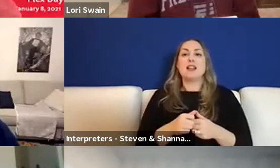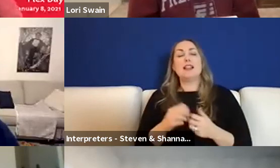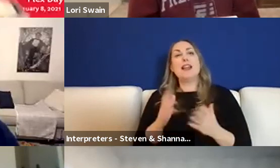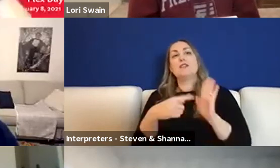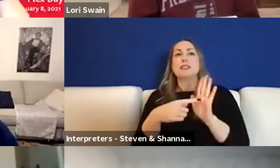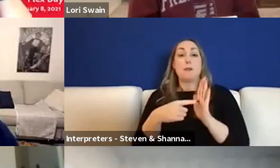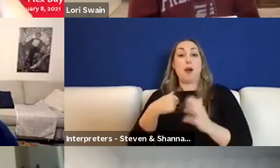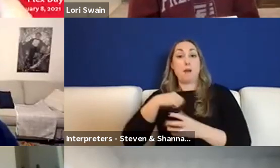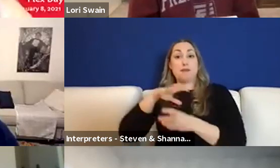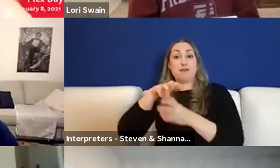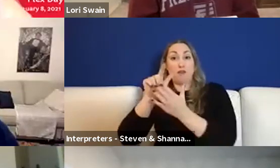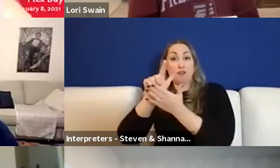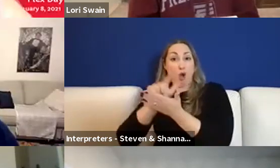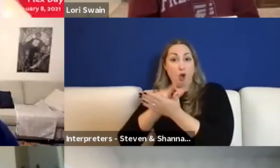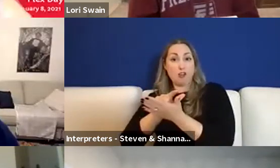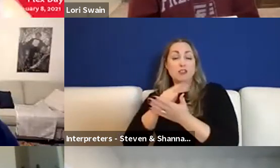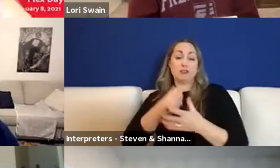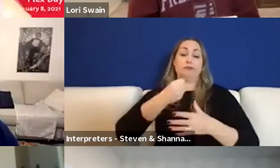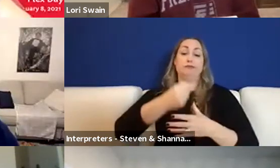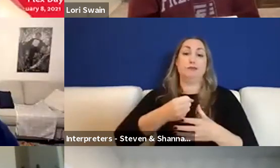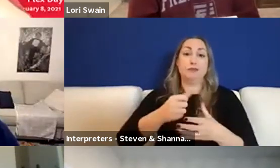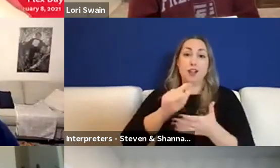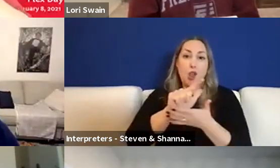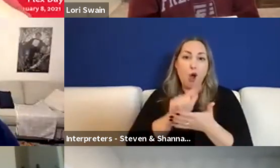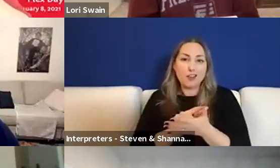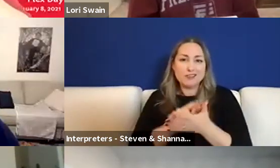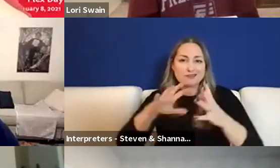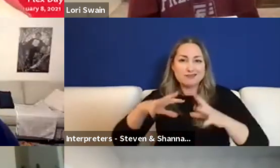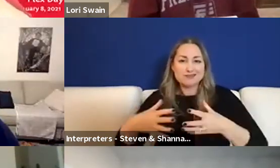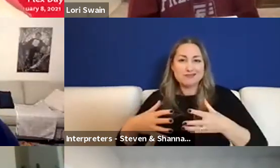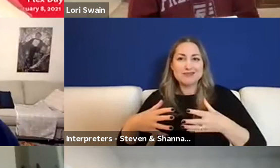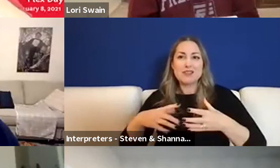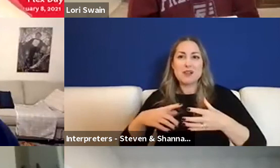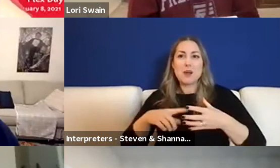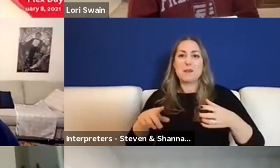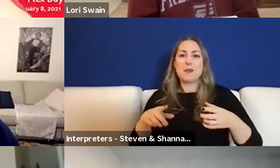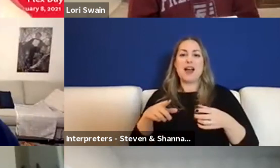of this, because as I told Carrie, and she agreed with me, law is one of those kind of disciplines that belongs everywhere and also